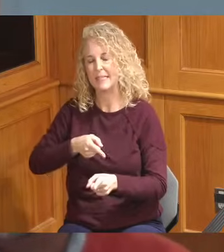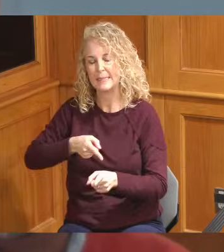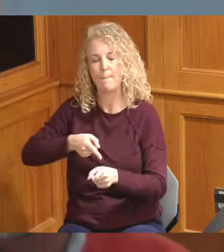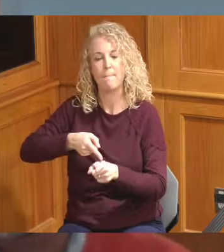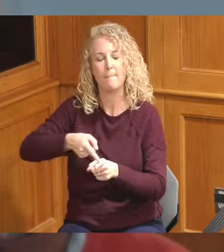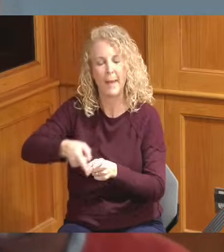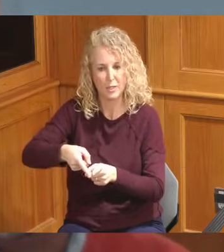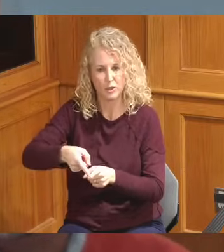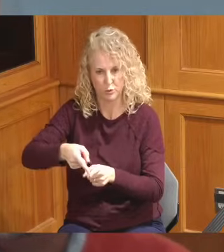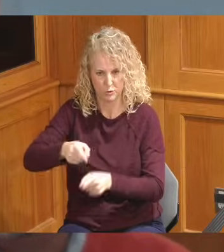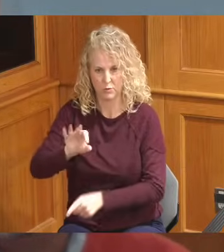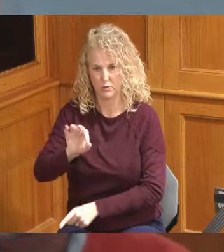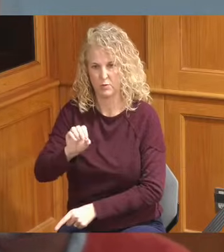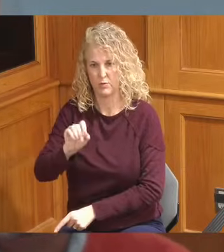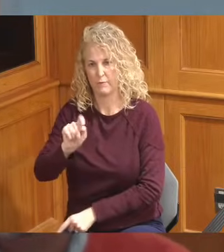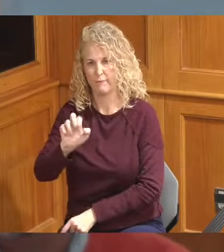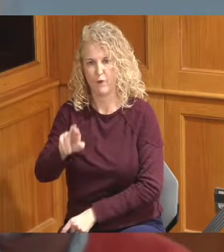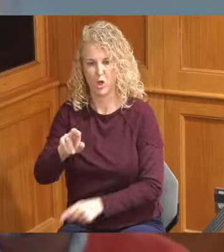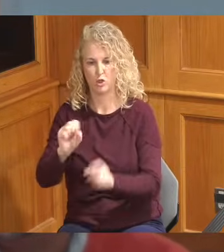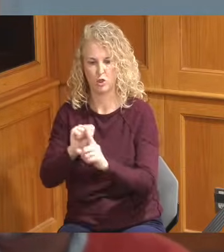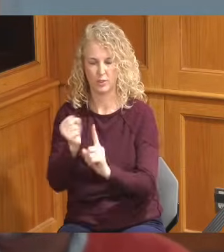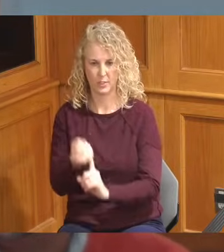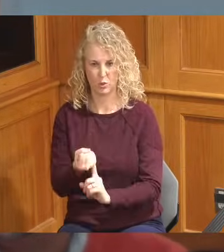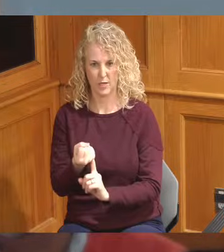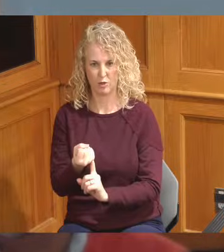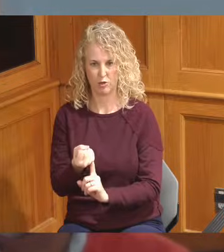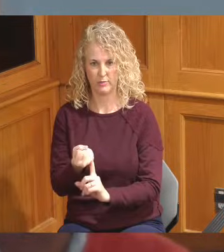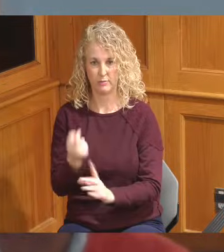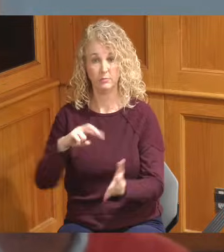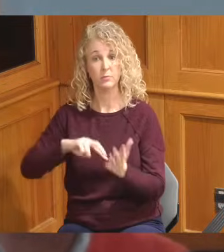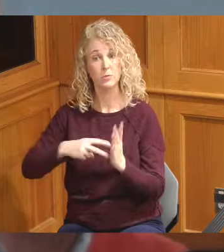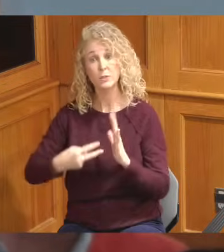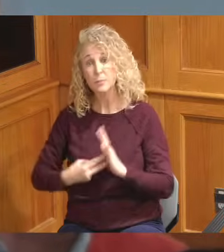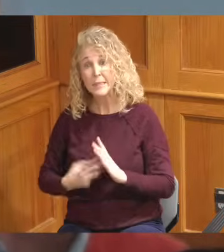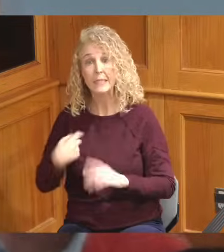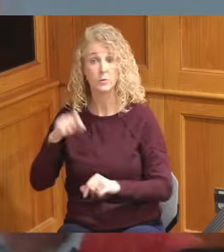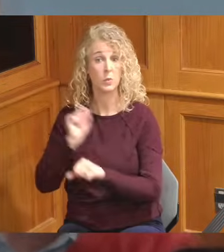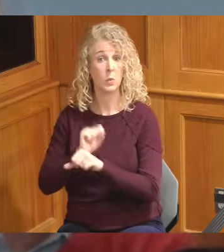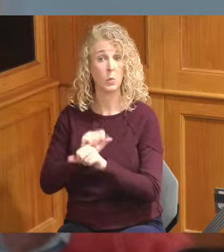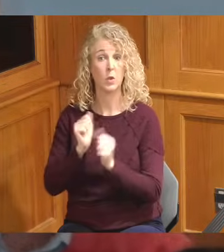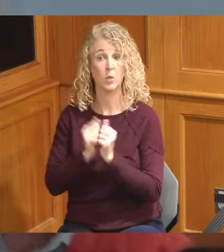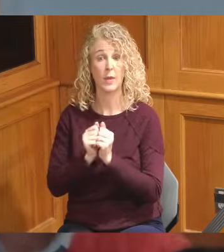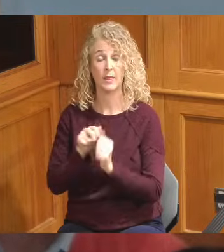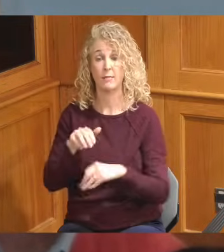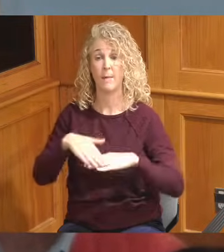uh, you know, just looking at the various, uh, placement providers, we've have over 200